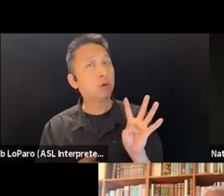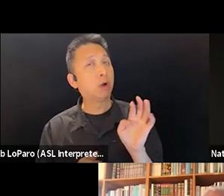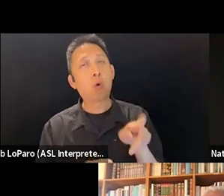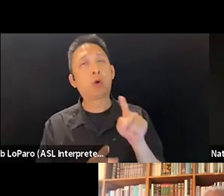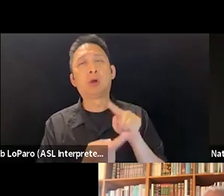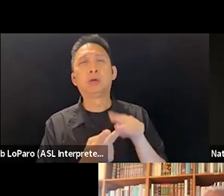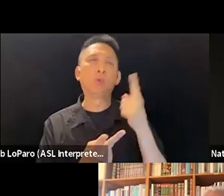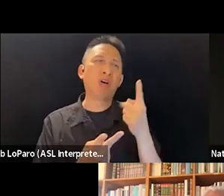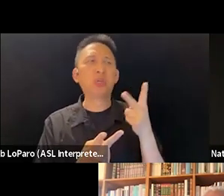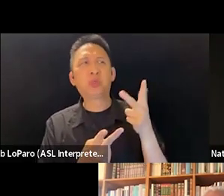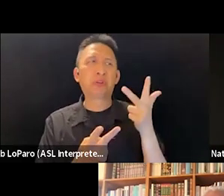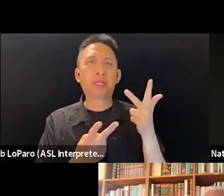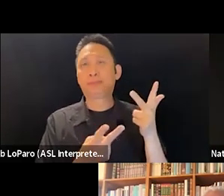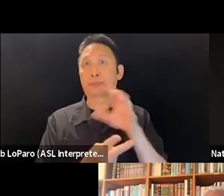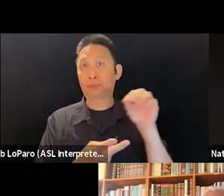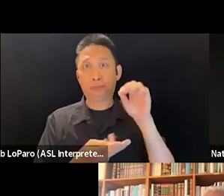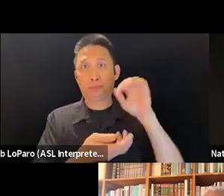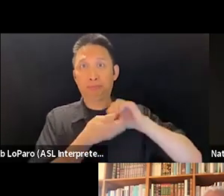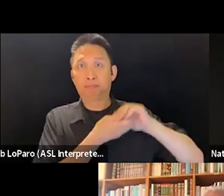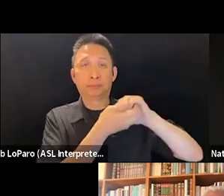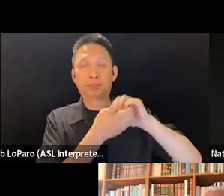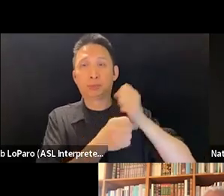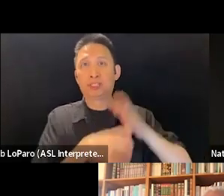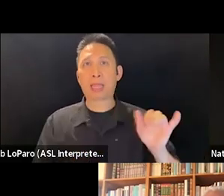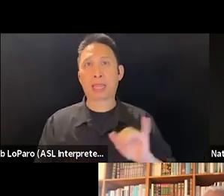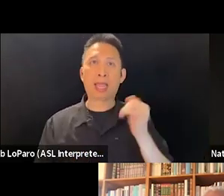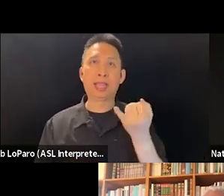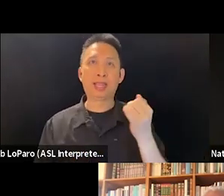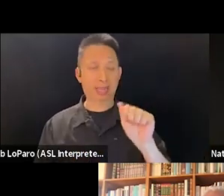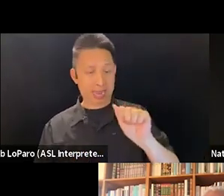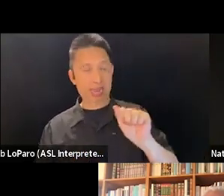So for example, if AJD is co-producing with POV and with SVT